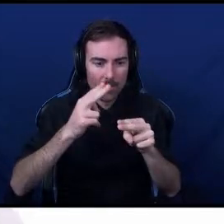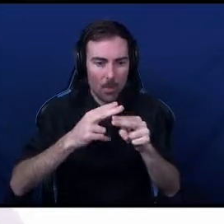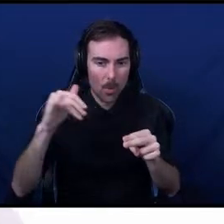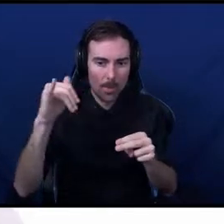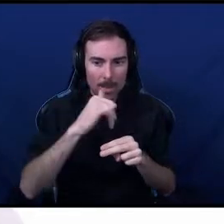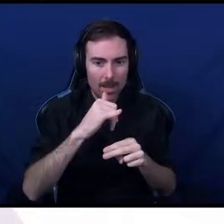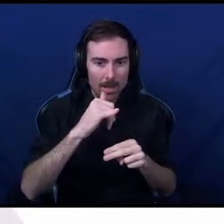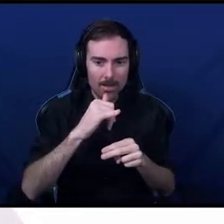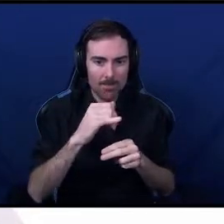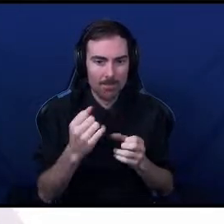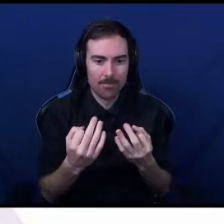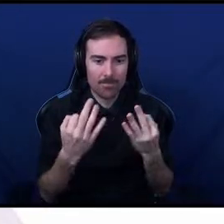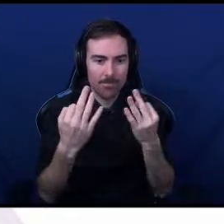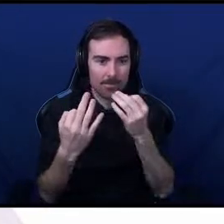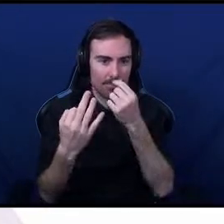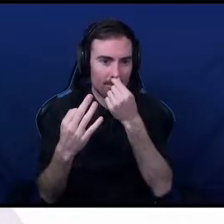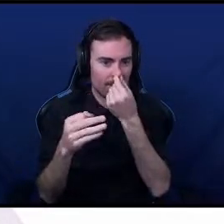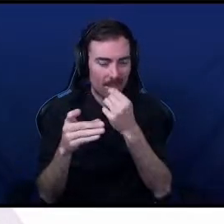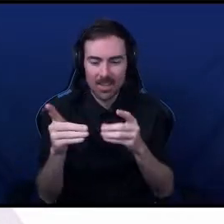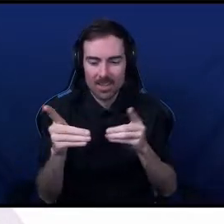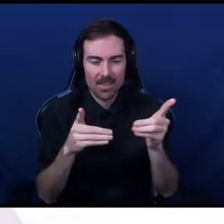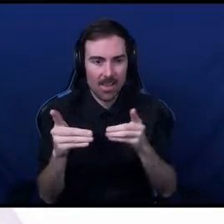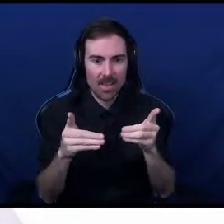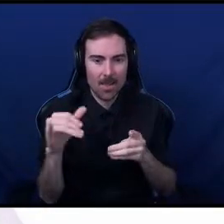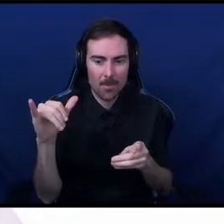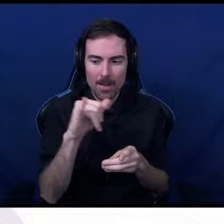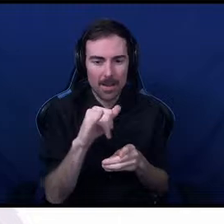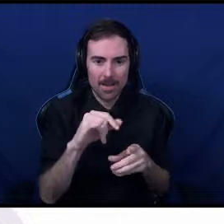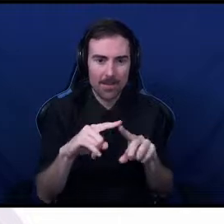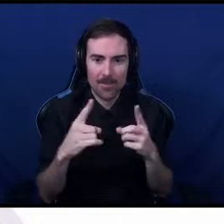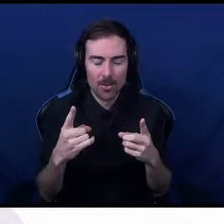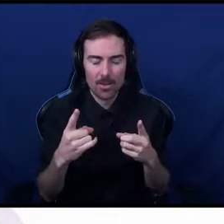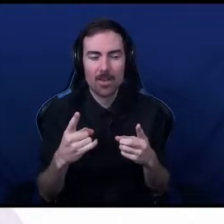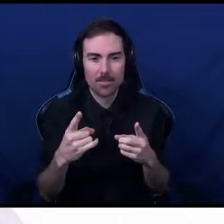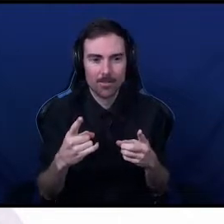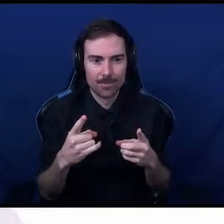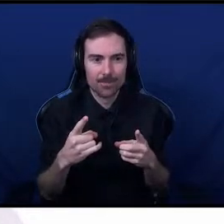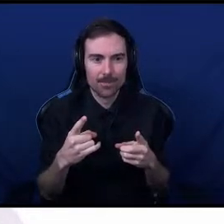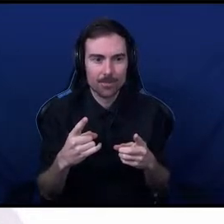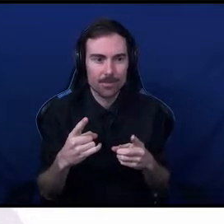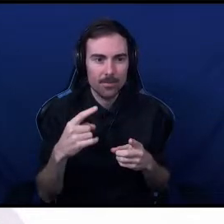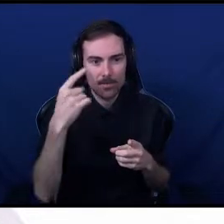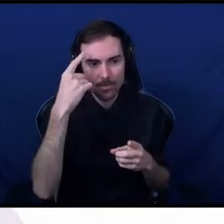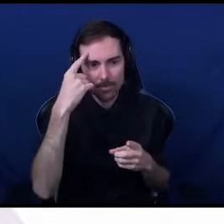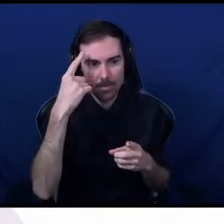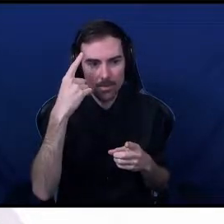again, that ended up being the result of having to think about designing for the edges, let's think about designing for the